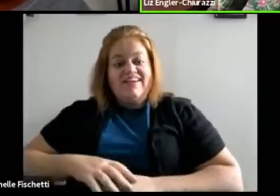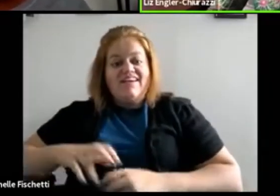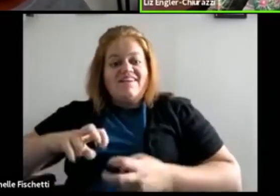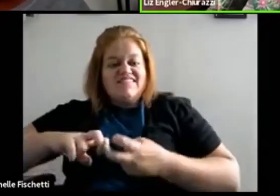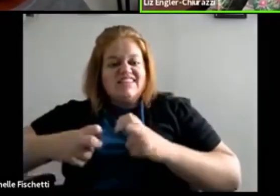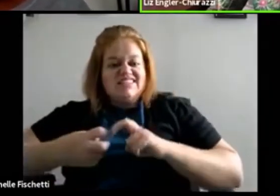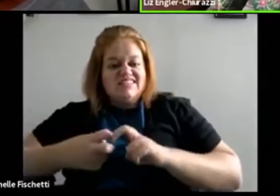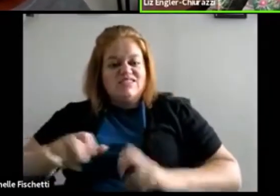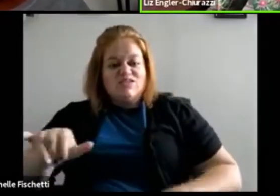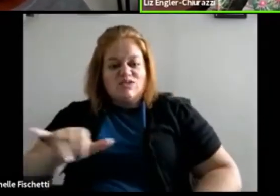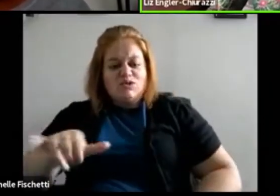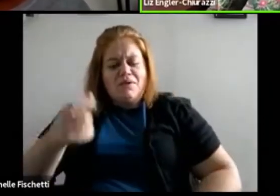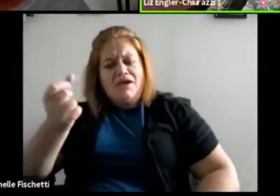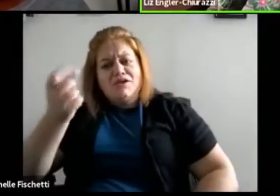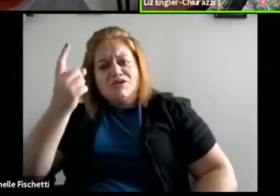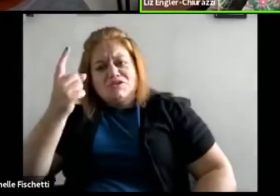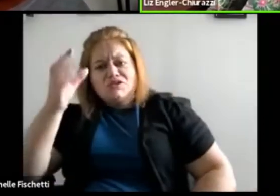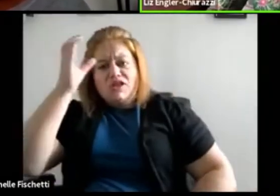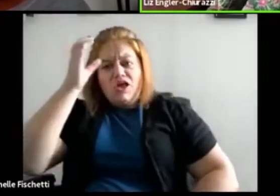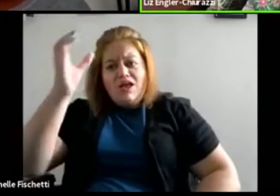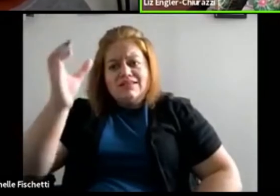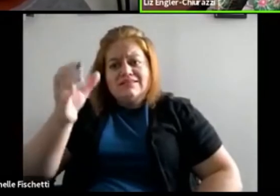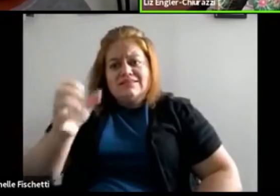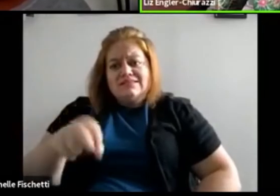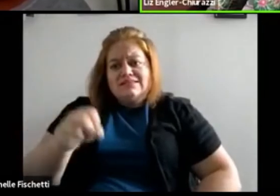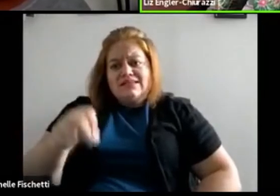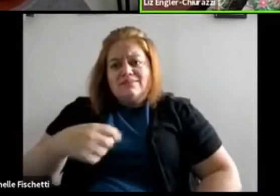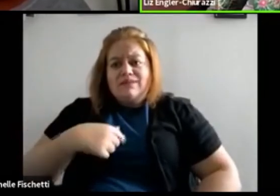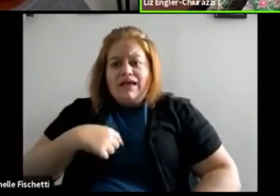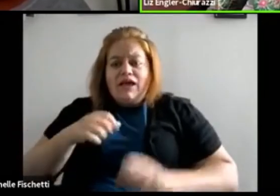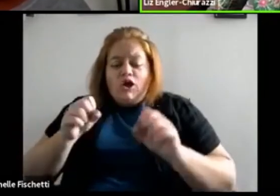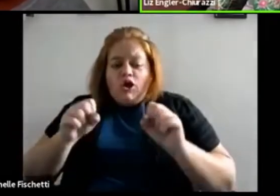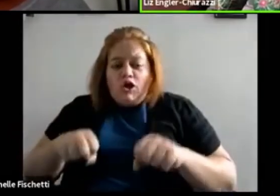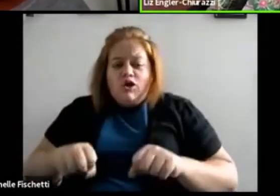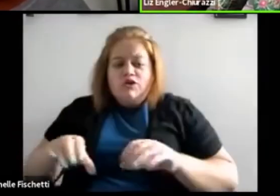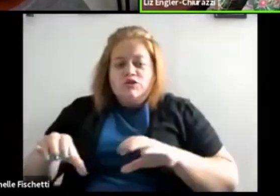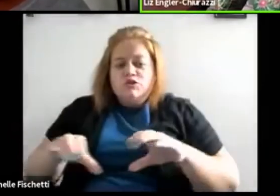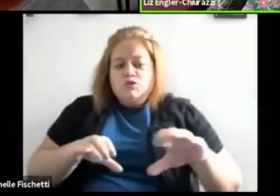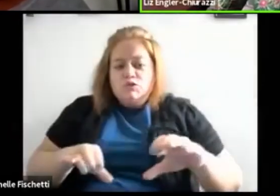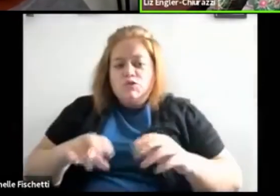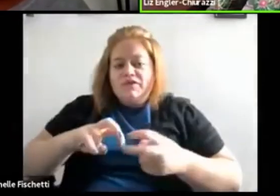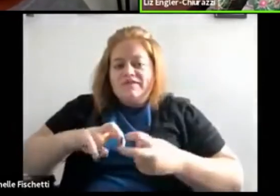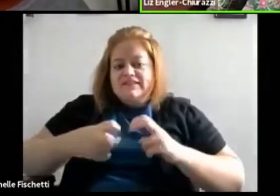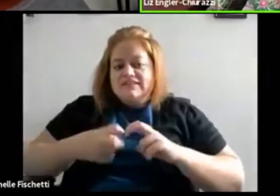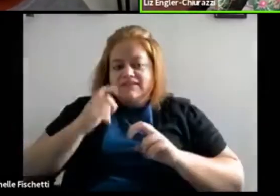understood it, I could you know perform pretty well on exams but it wasn't my